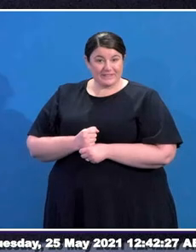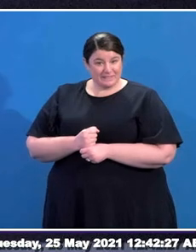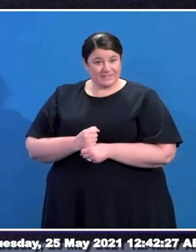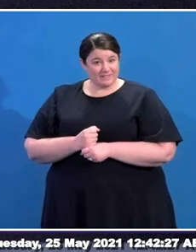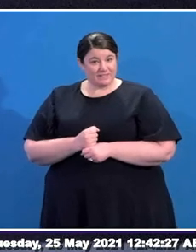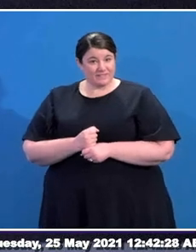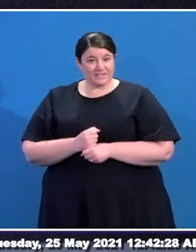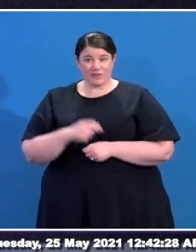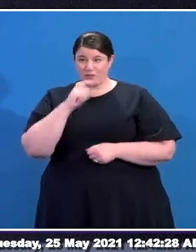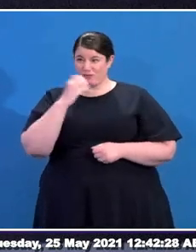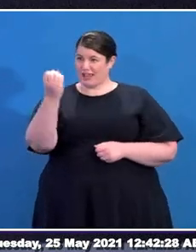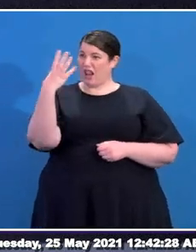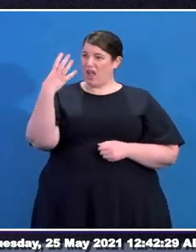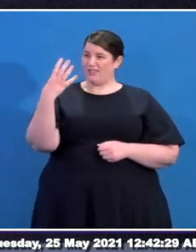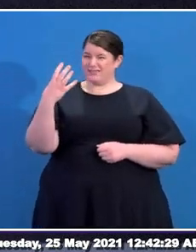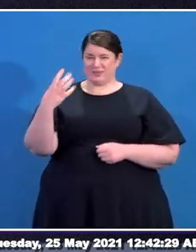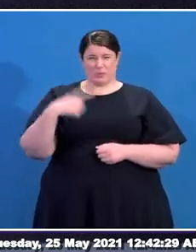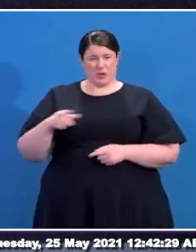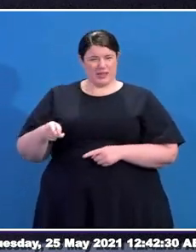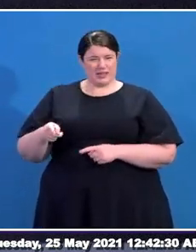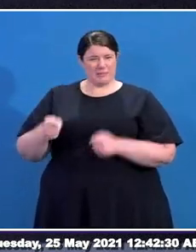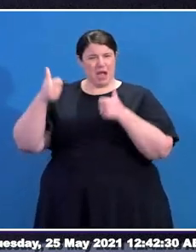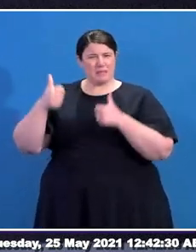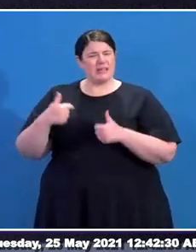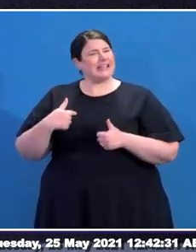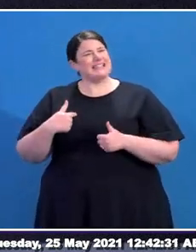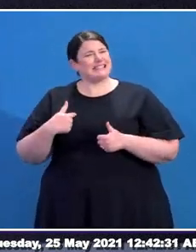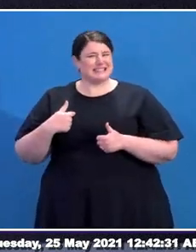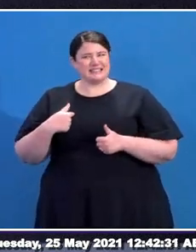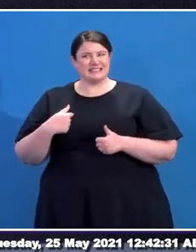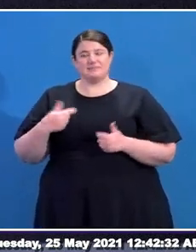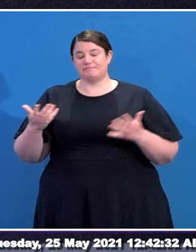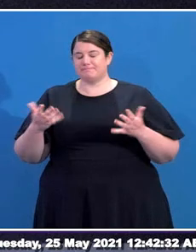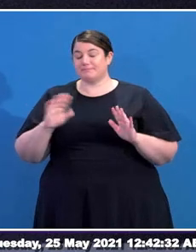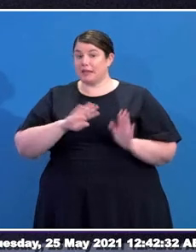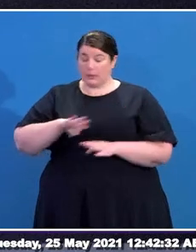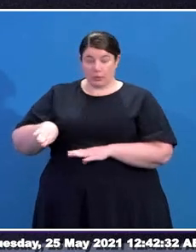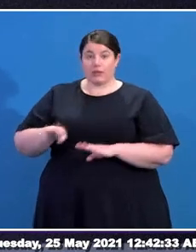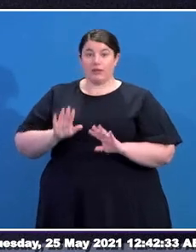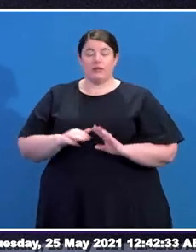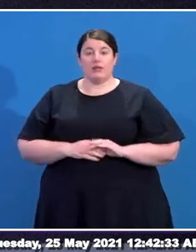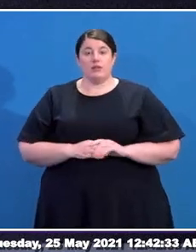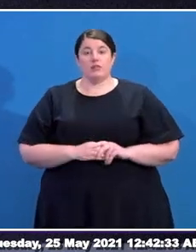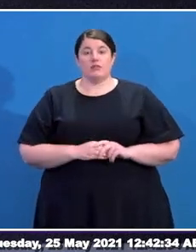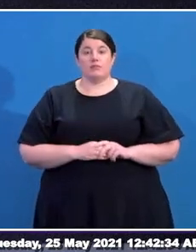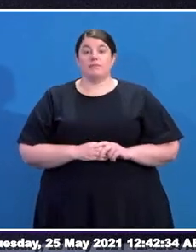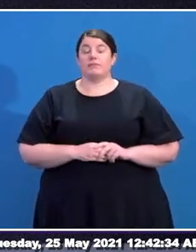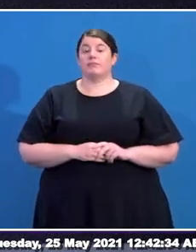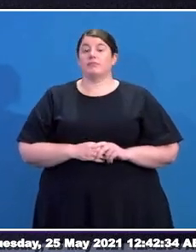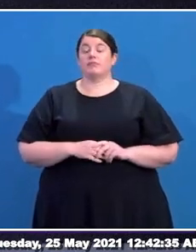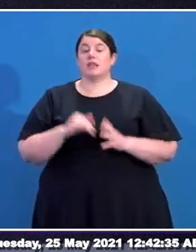But anyway he said that he had the behaviour.